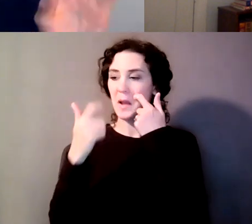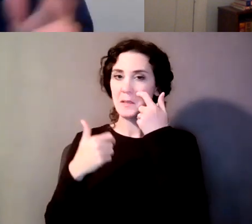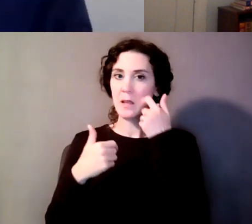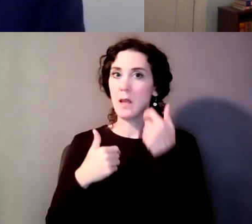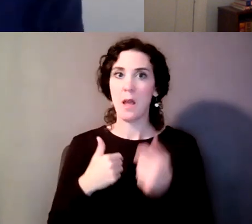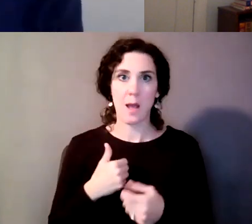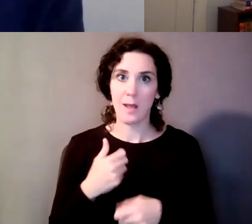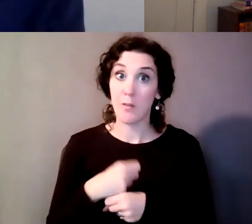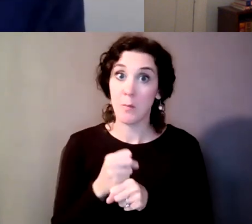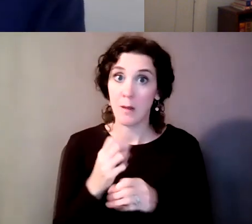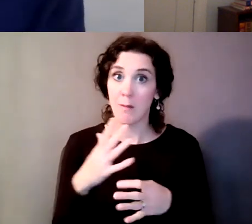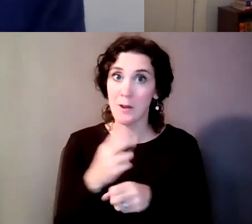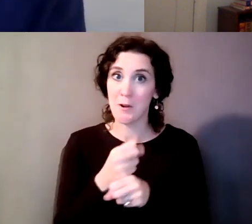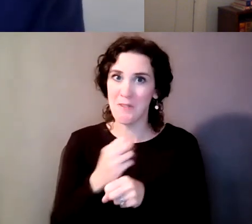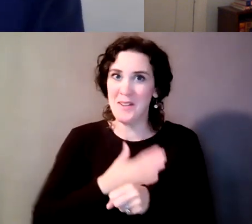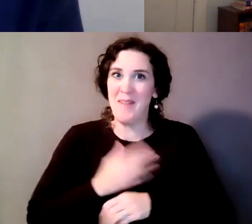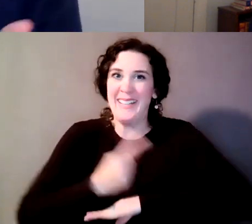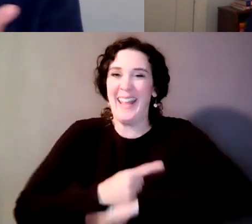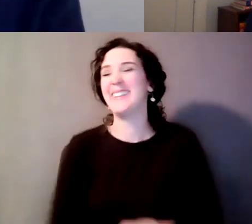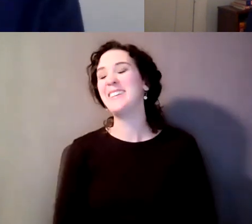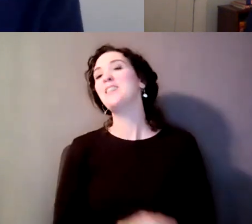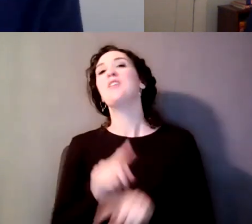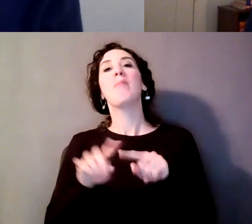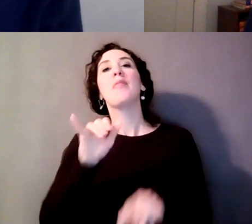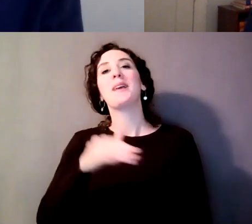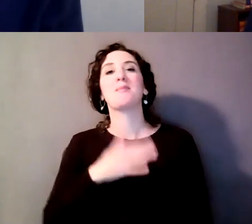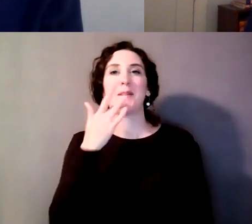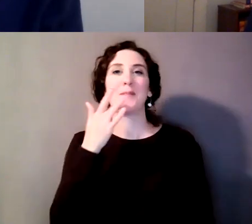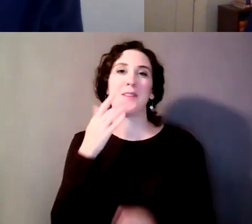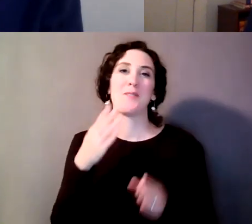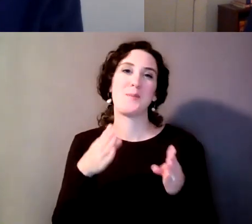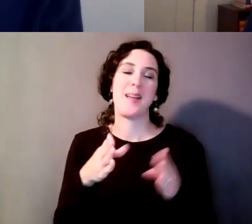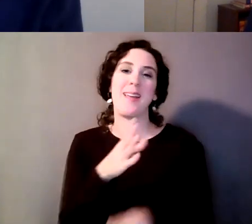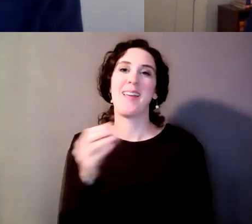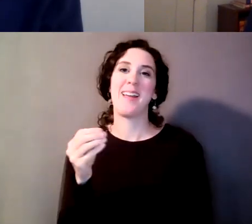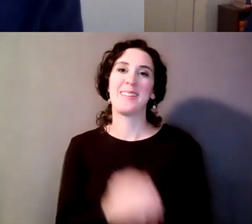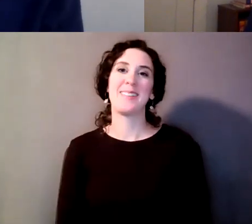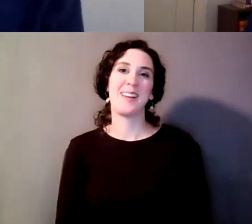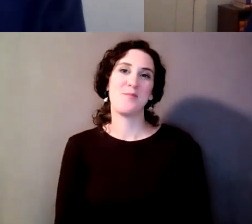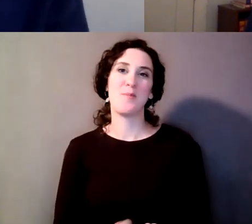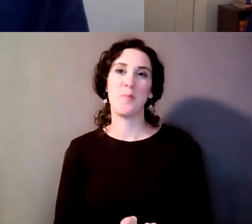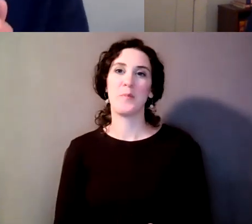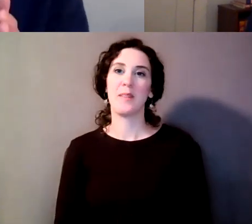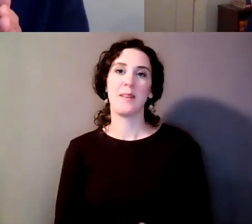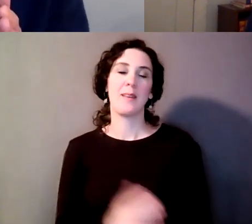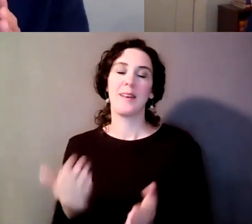brewed a lot of coffee in my day. But that is my favorite way to brew and again,